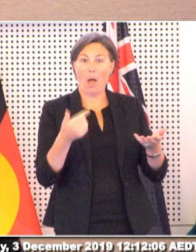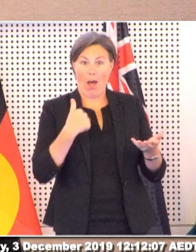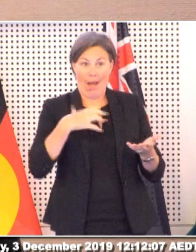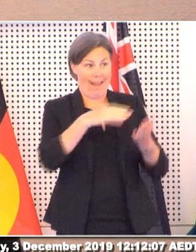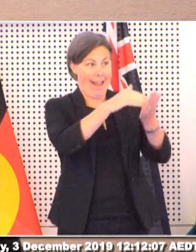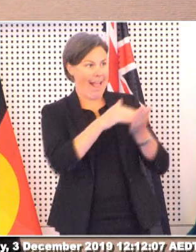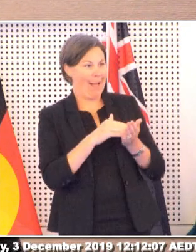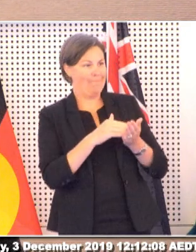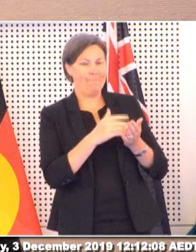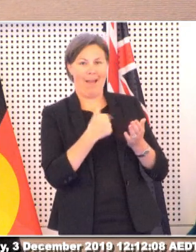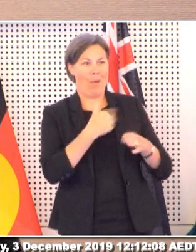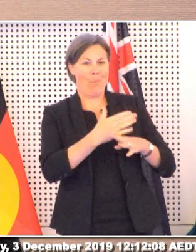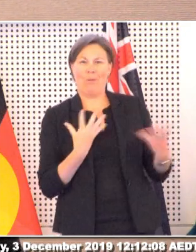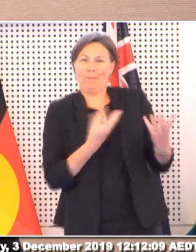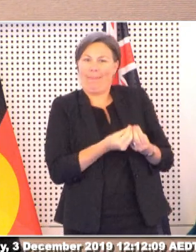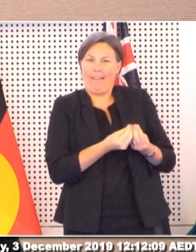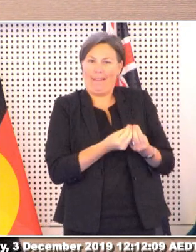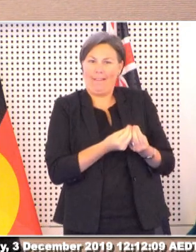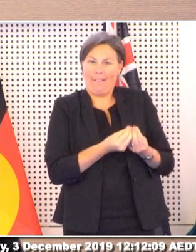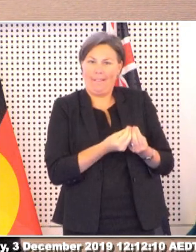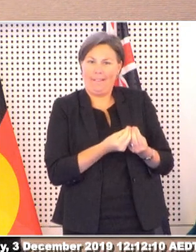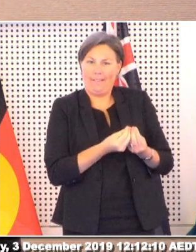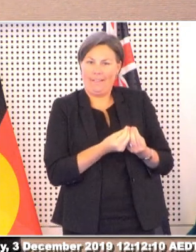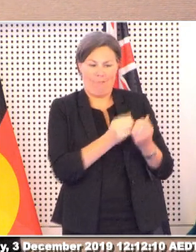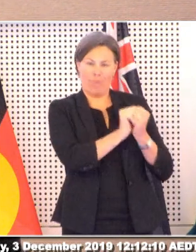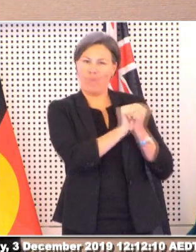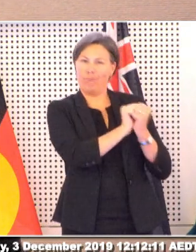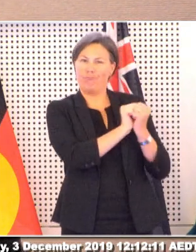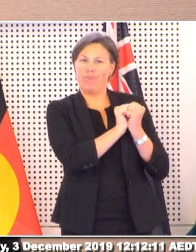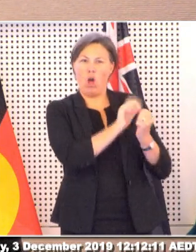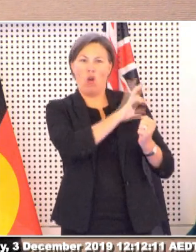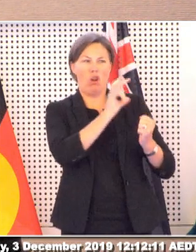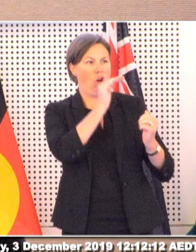that was collaborative, not controlling.